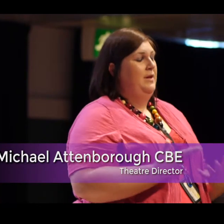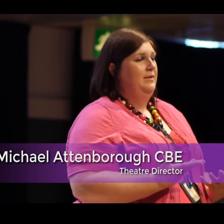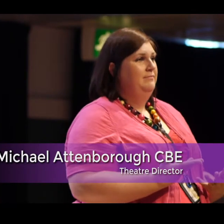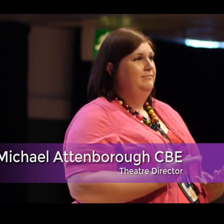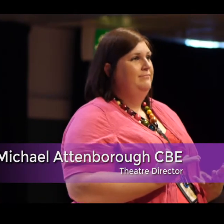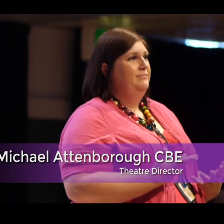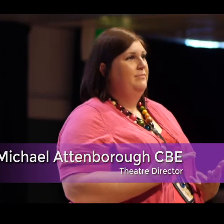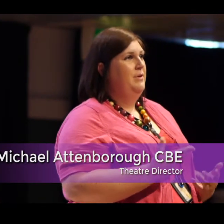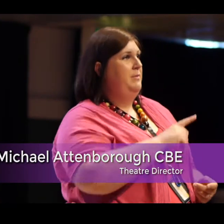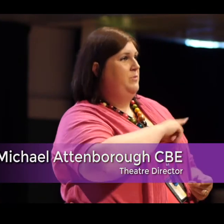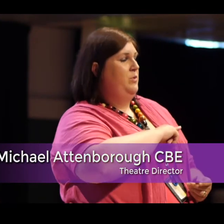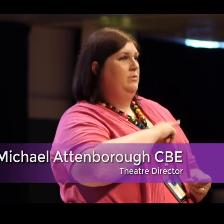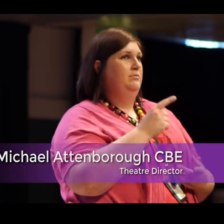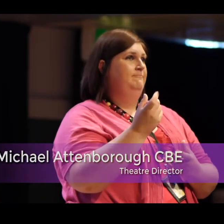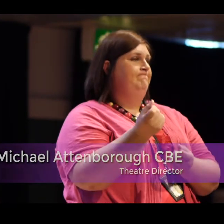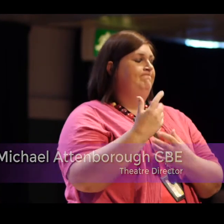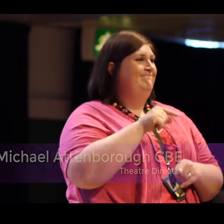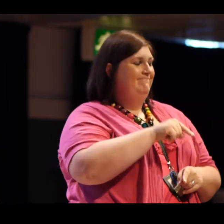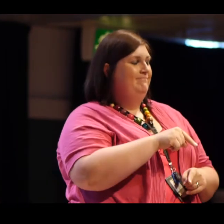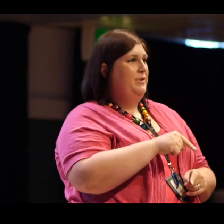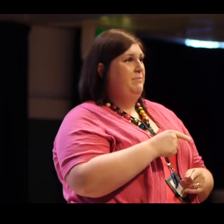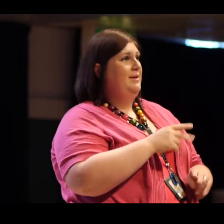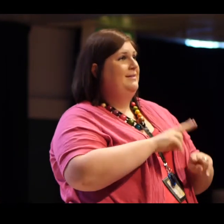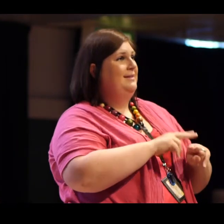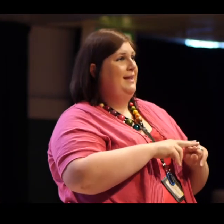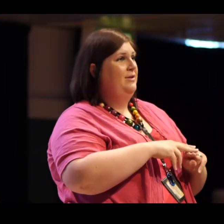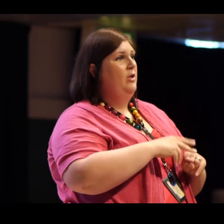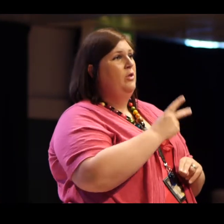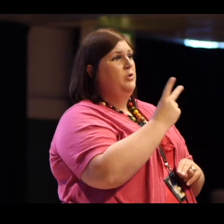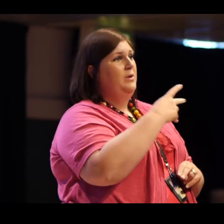As Louisa was saying, Dad is ninety on the 29th of this month